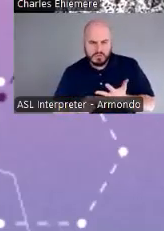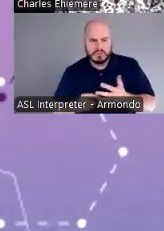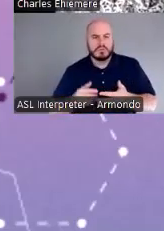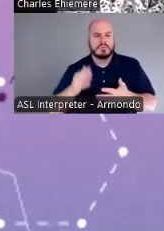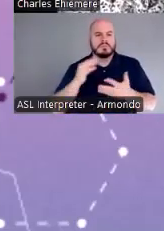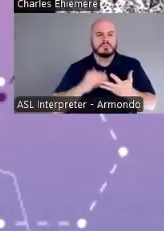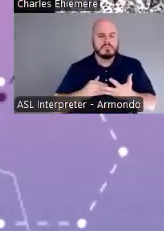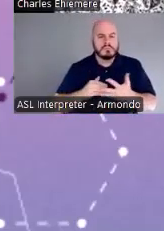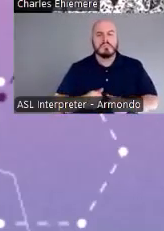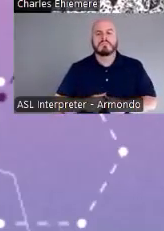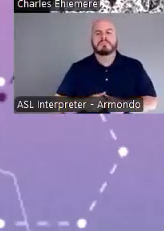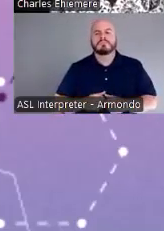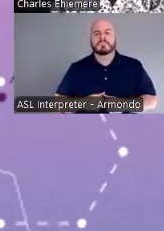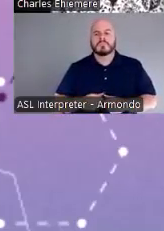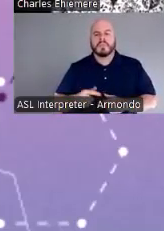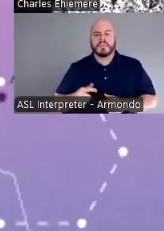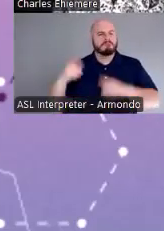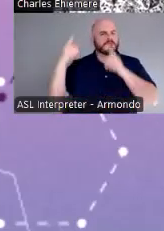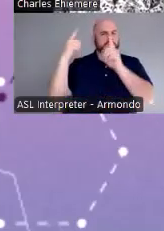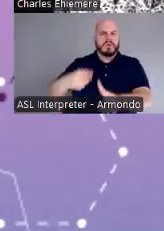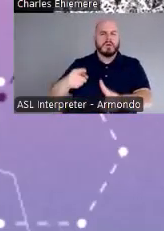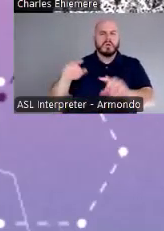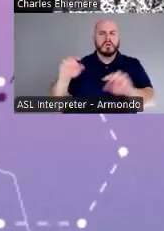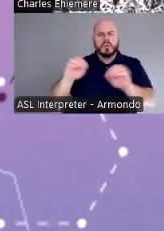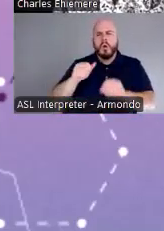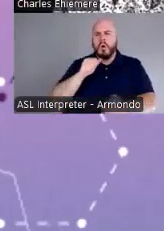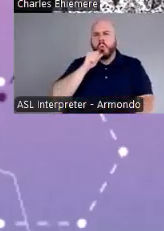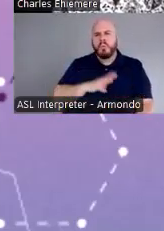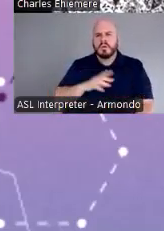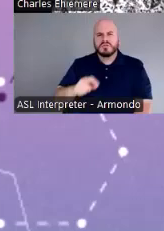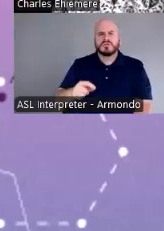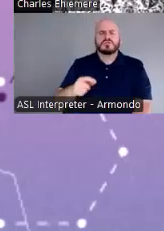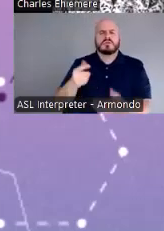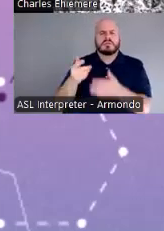knowing that no woman should even die giving life.